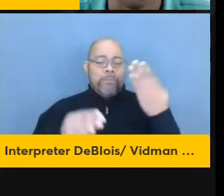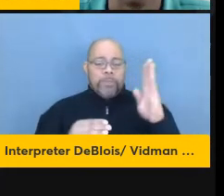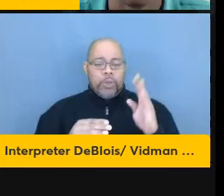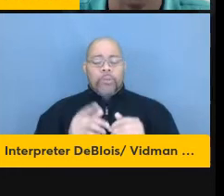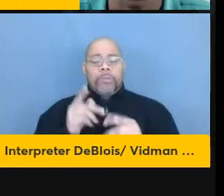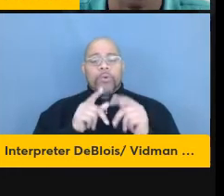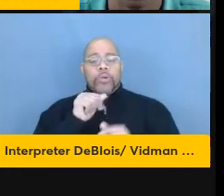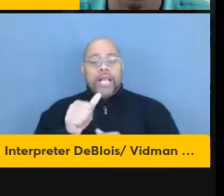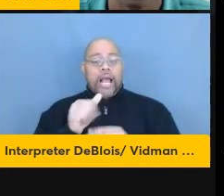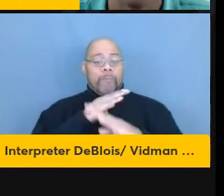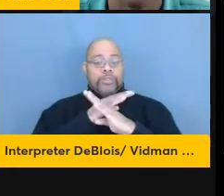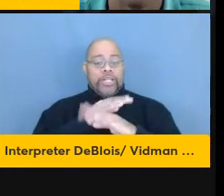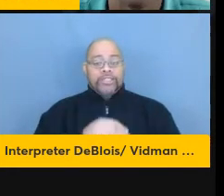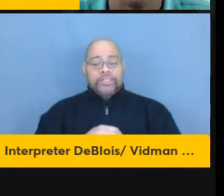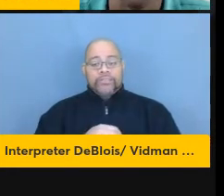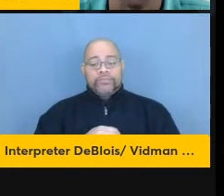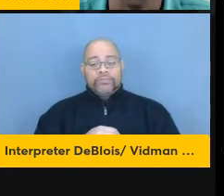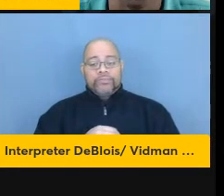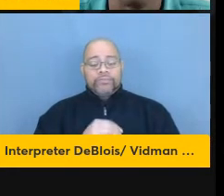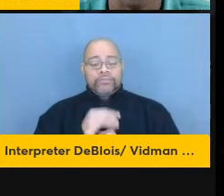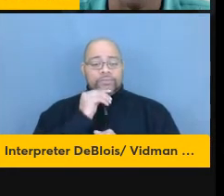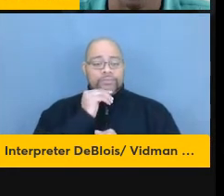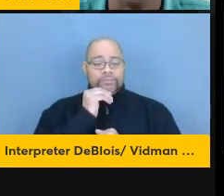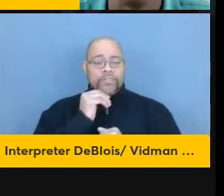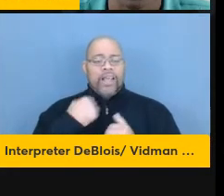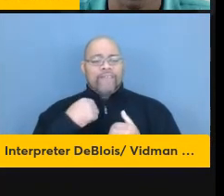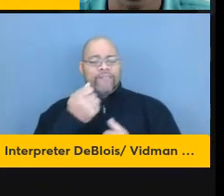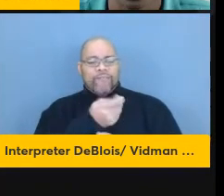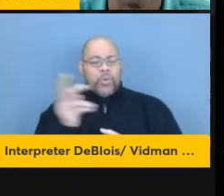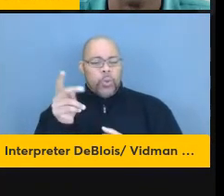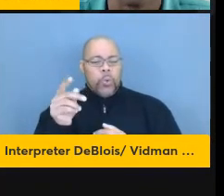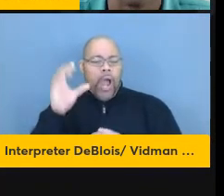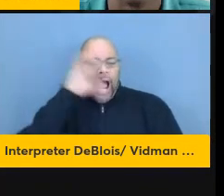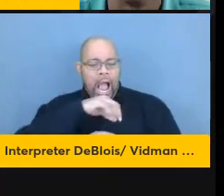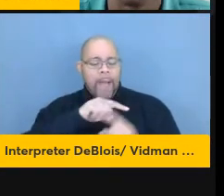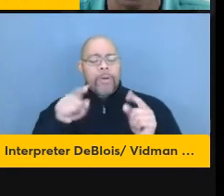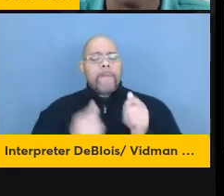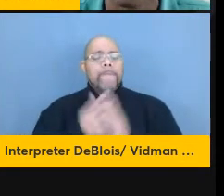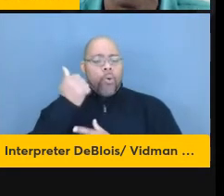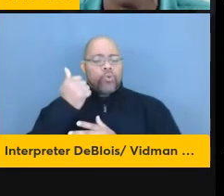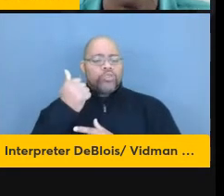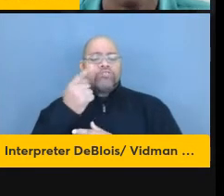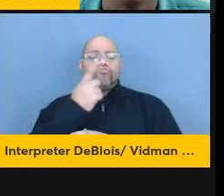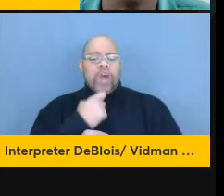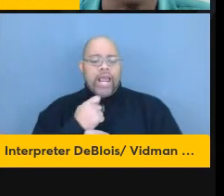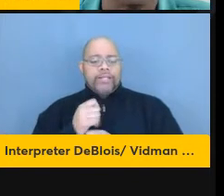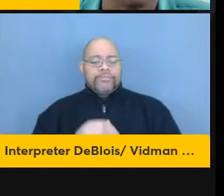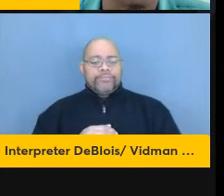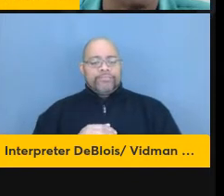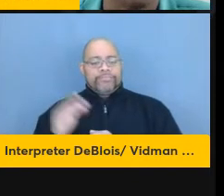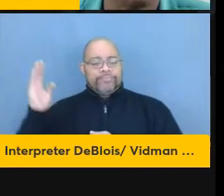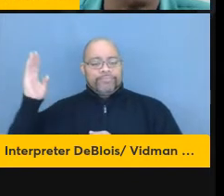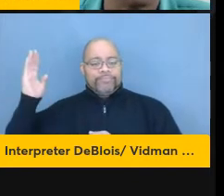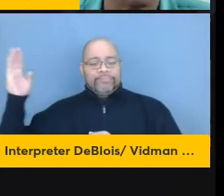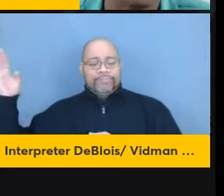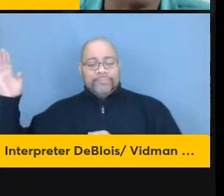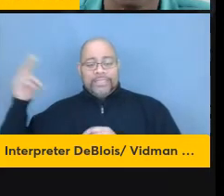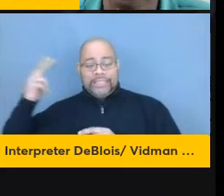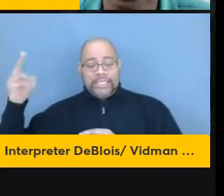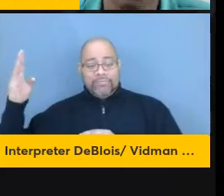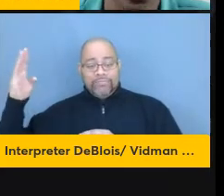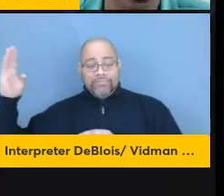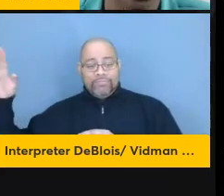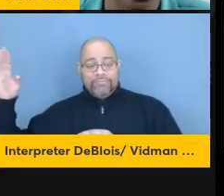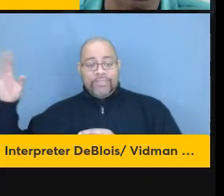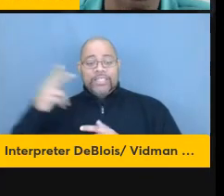not protected here, there are a few odd ones out, but they're largely red. And you can look at that. So we've taken that.